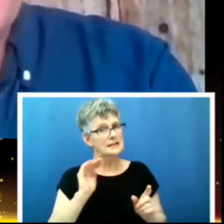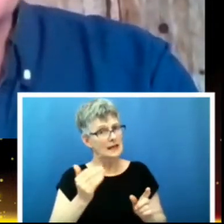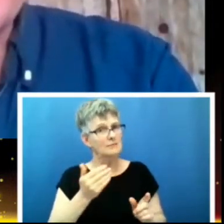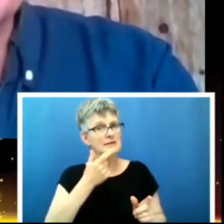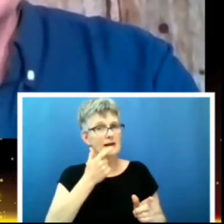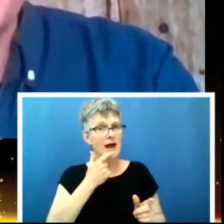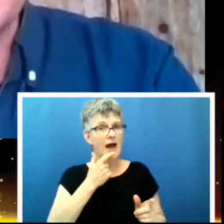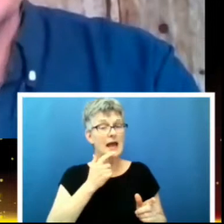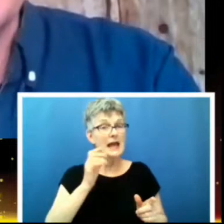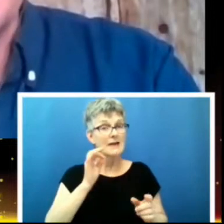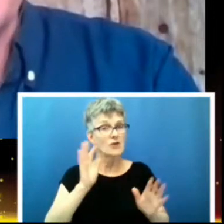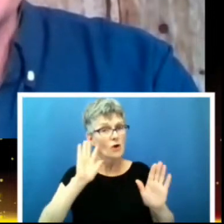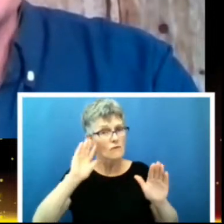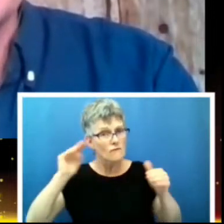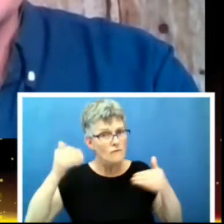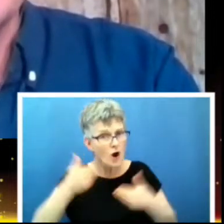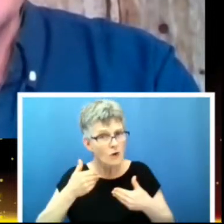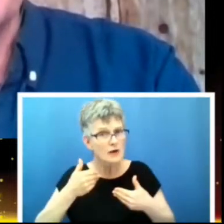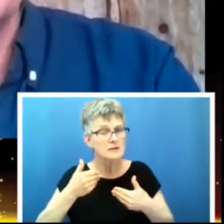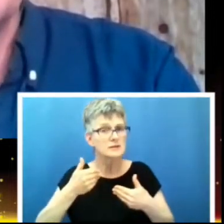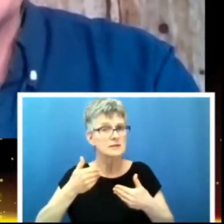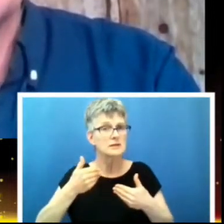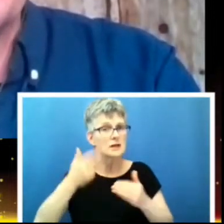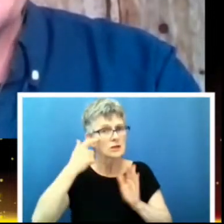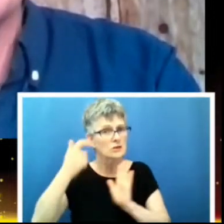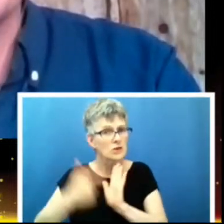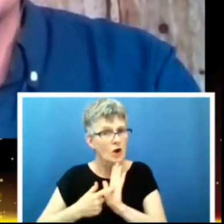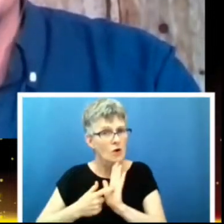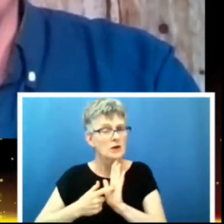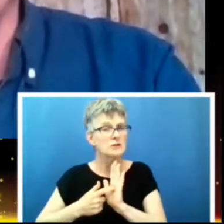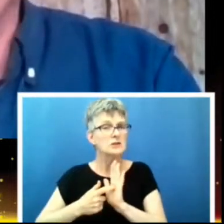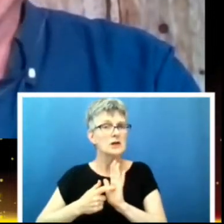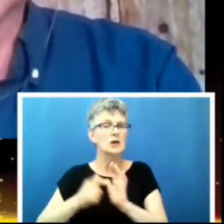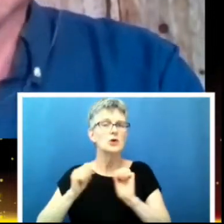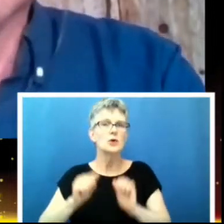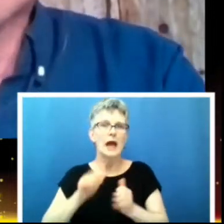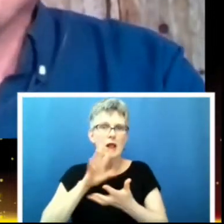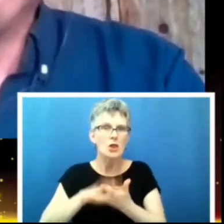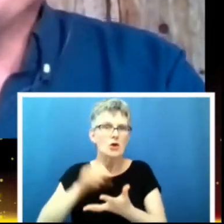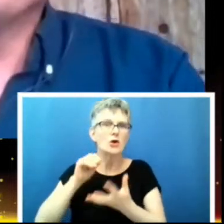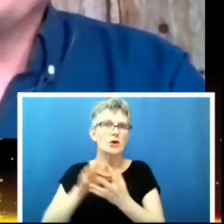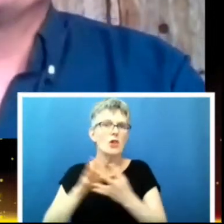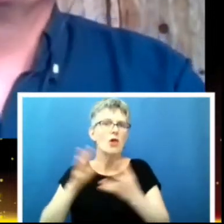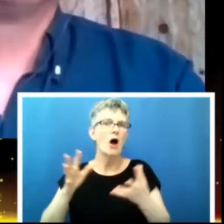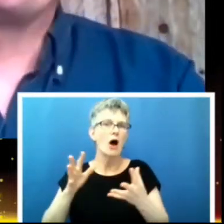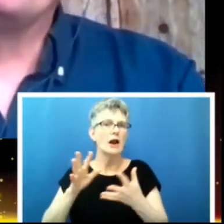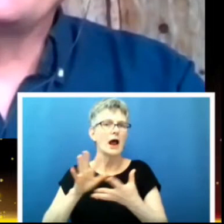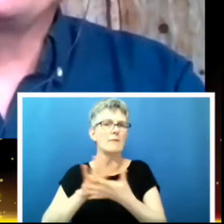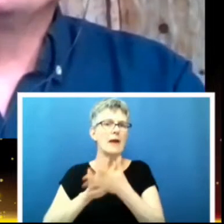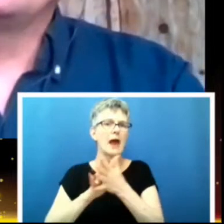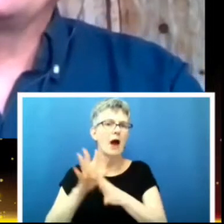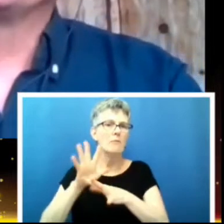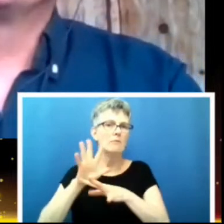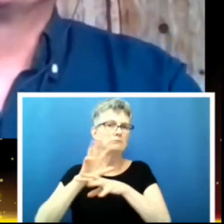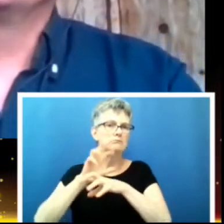your attention and make it a practice. Next question from Matt who asks,